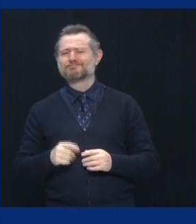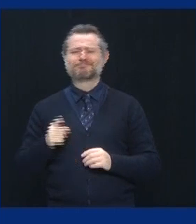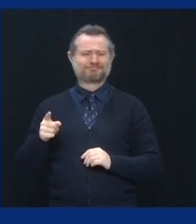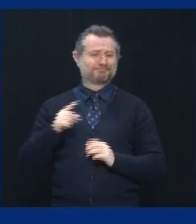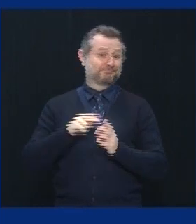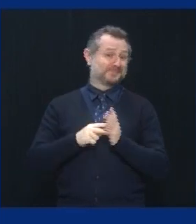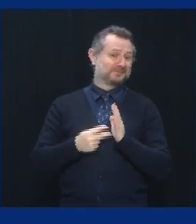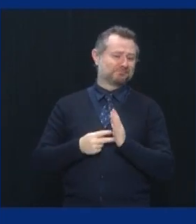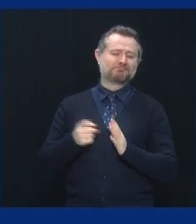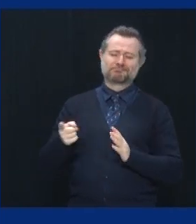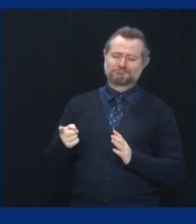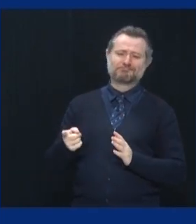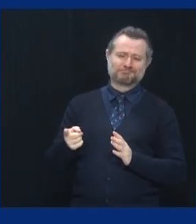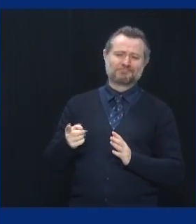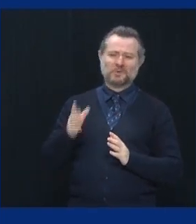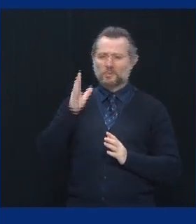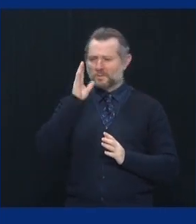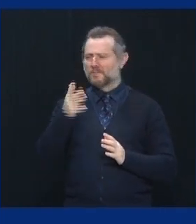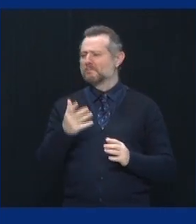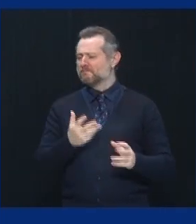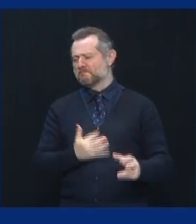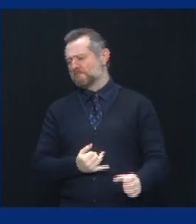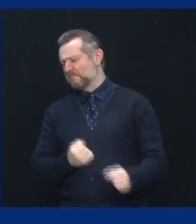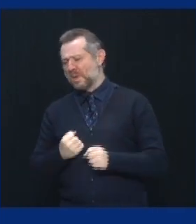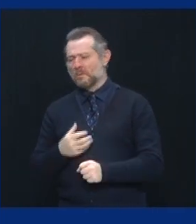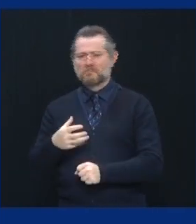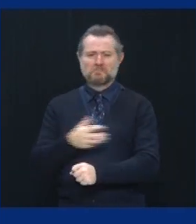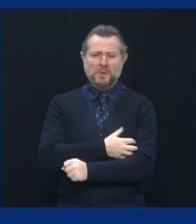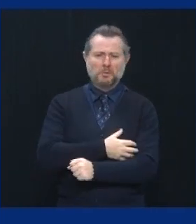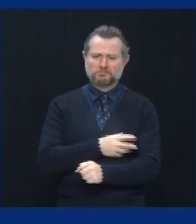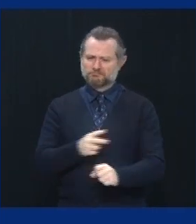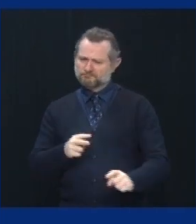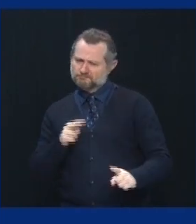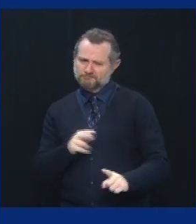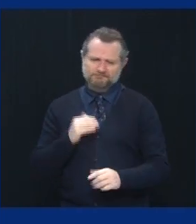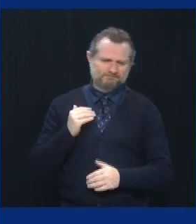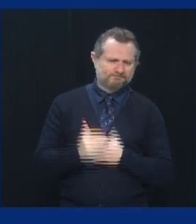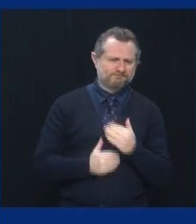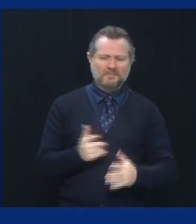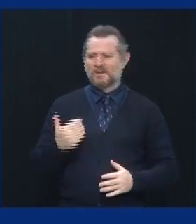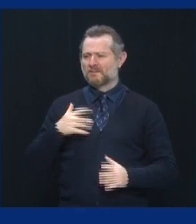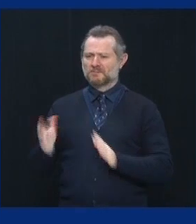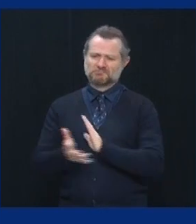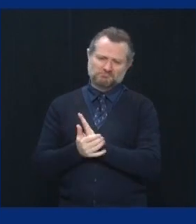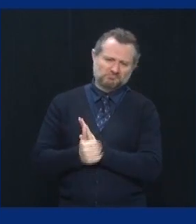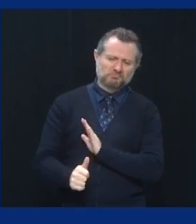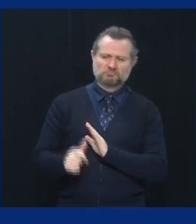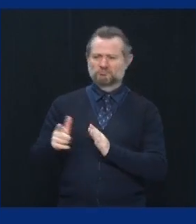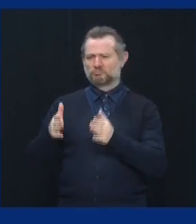AND I'M SURE WITH CONGRESSMAN JEFFRIES IN THE LEADERSHIP, WE